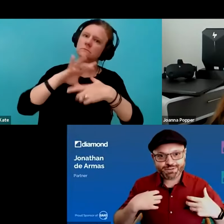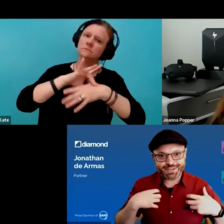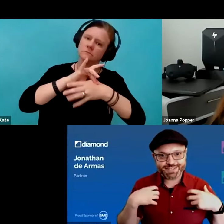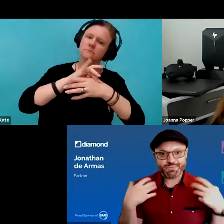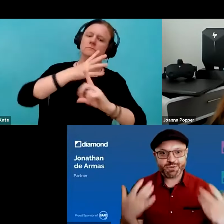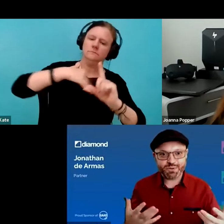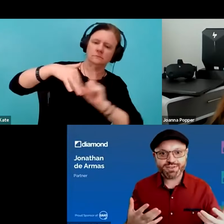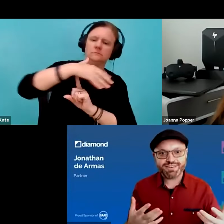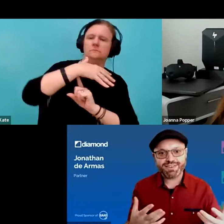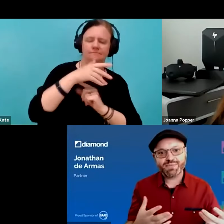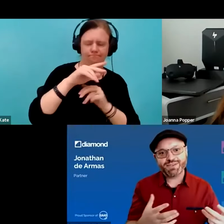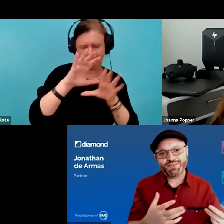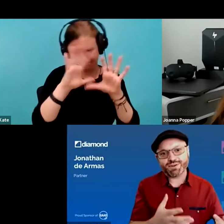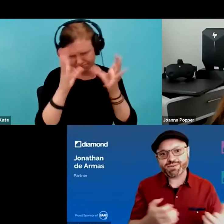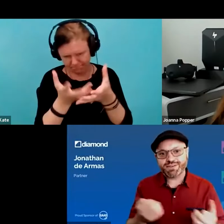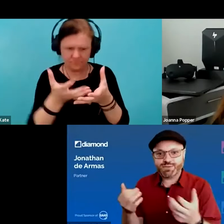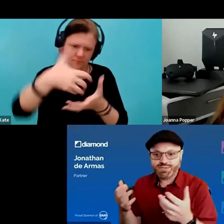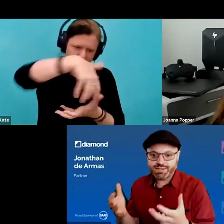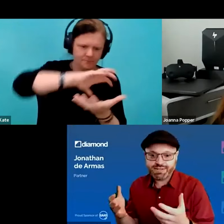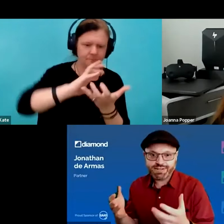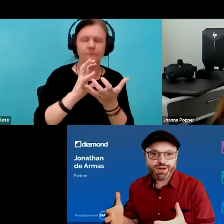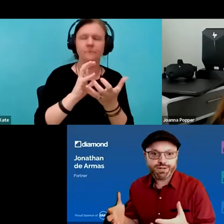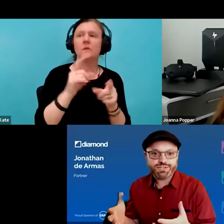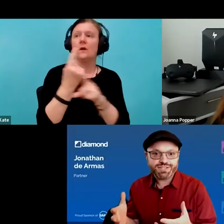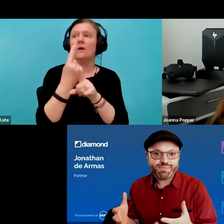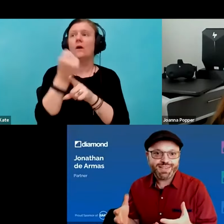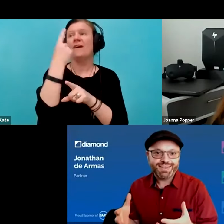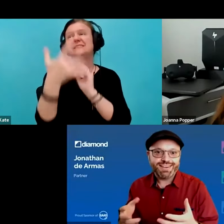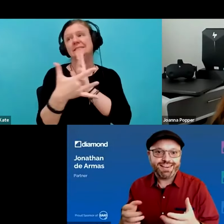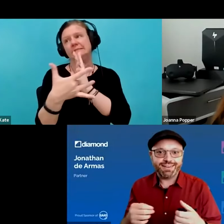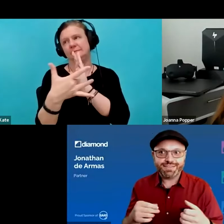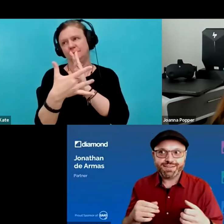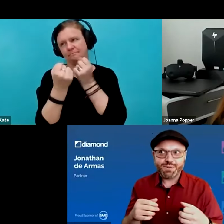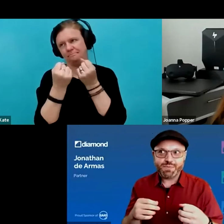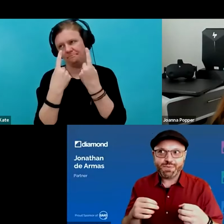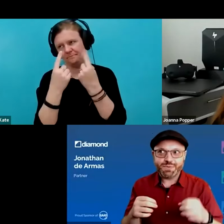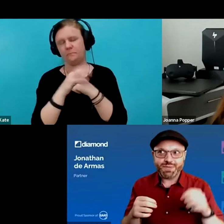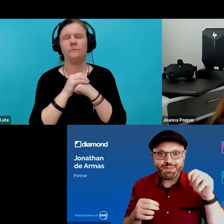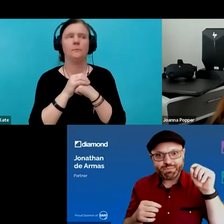trying to work within Jonathan de Armas: You also have to understand the technology and in the